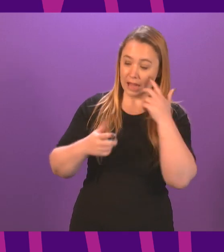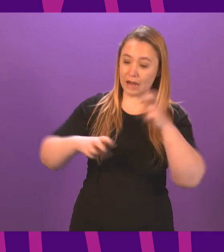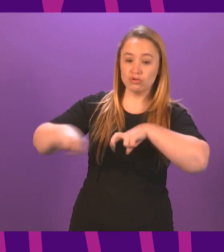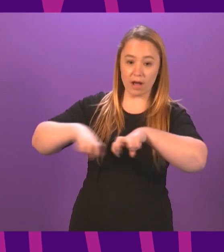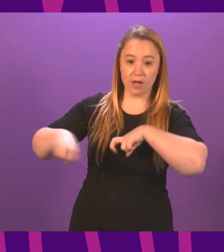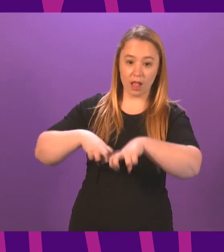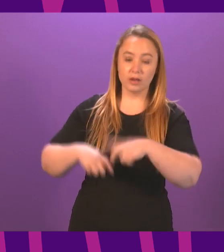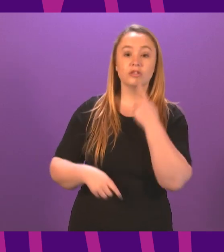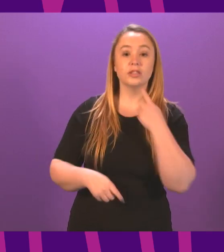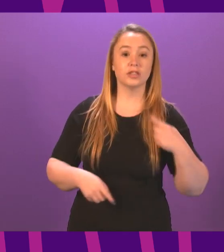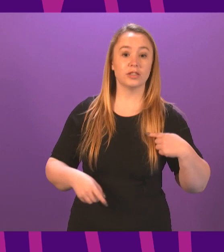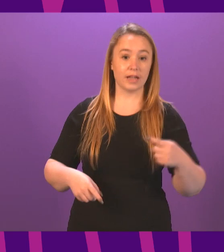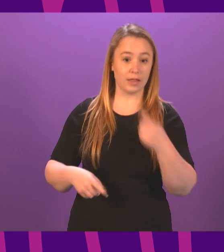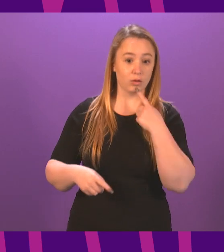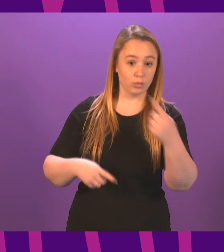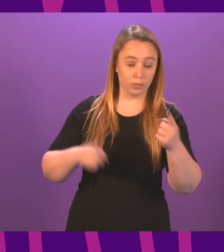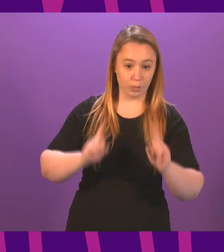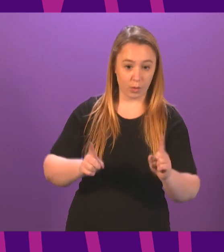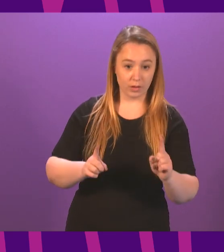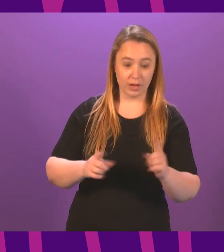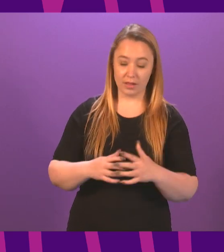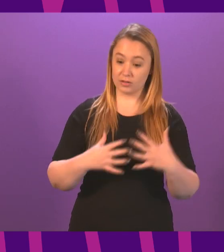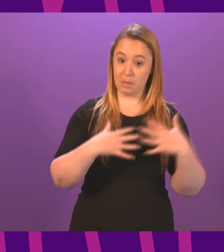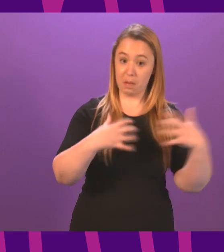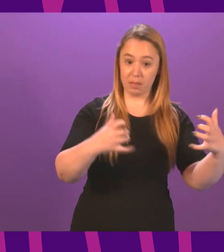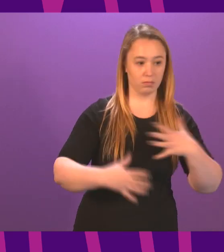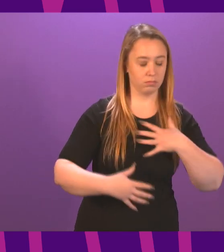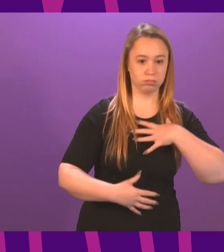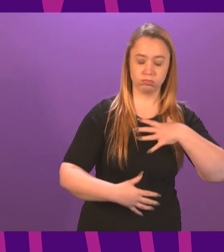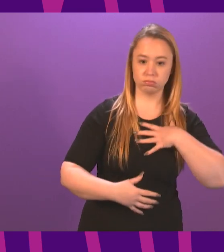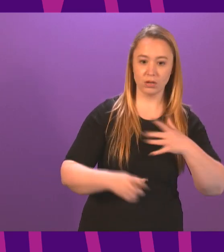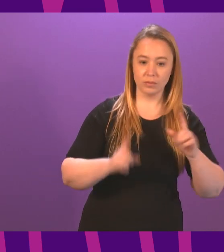public and a committee of the Scottish Parliament that, although international travel continues